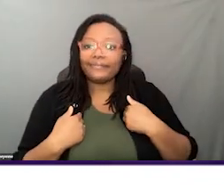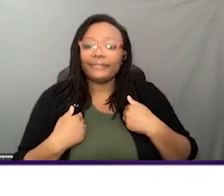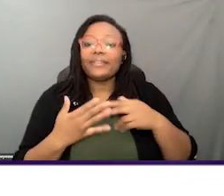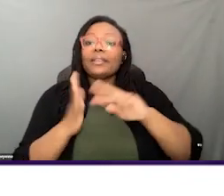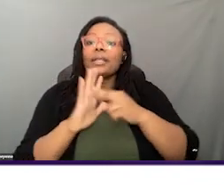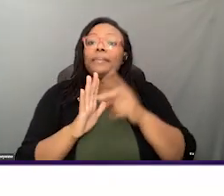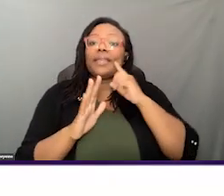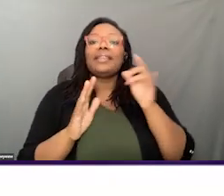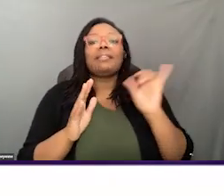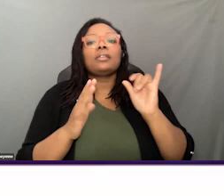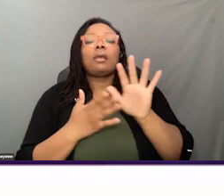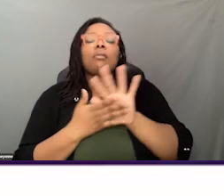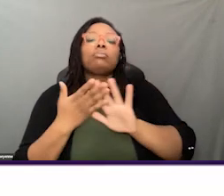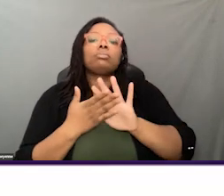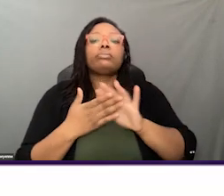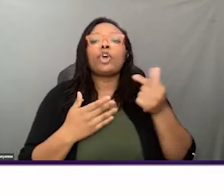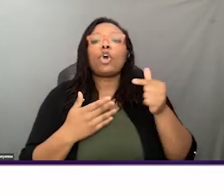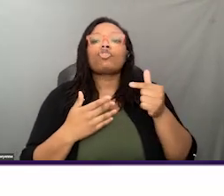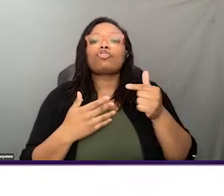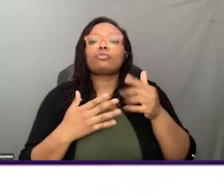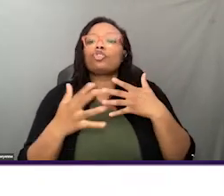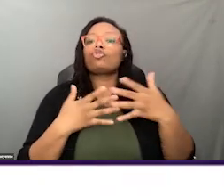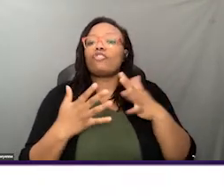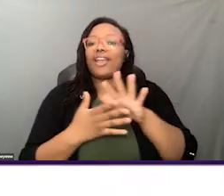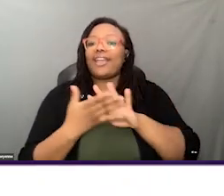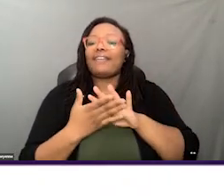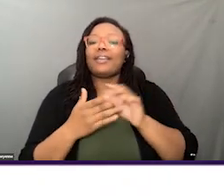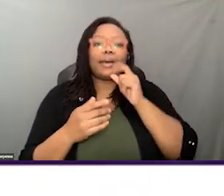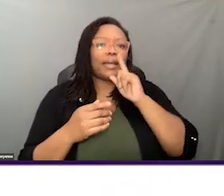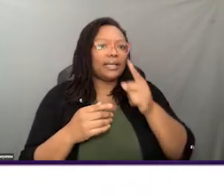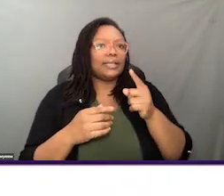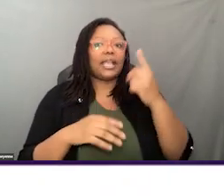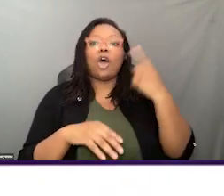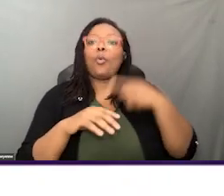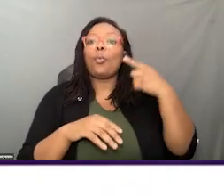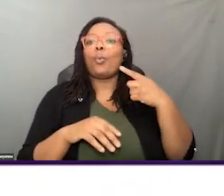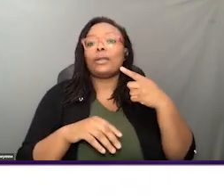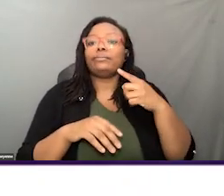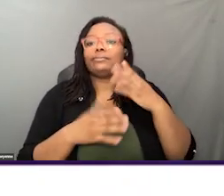Okay? Because that's kind of a -- I don't want to say it's a one-stop shop.